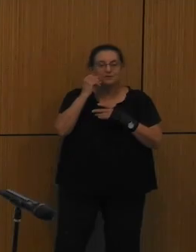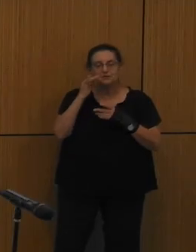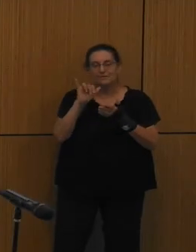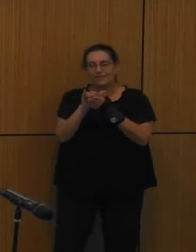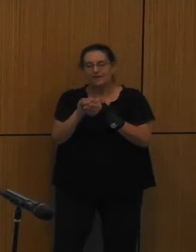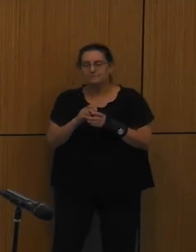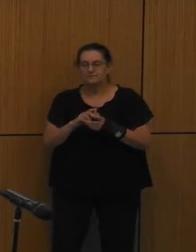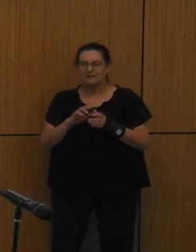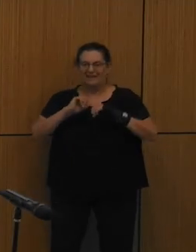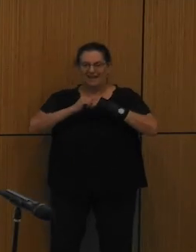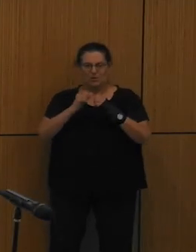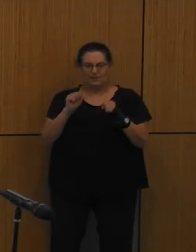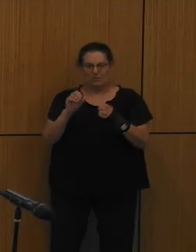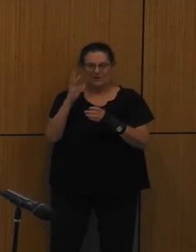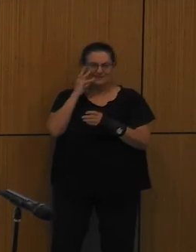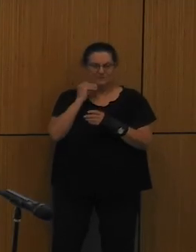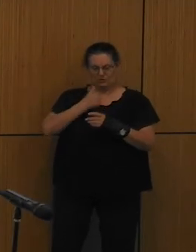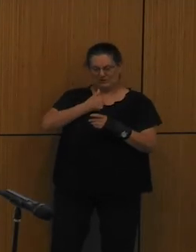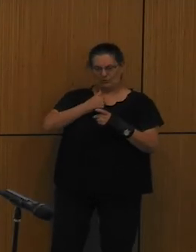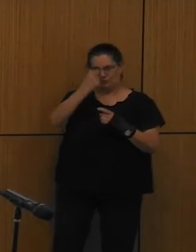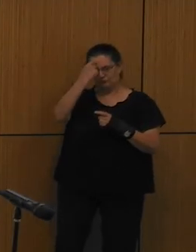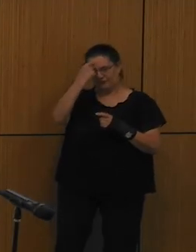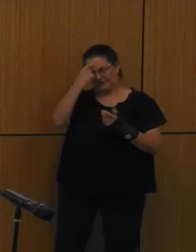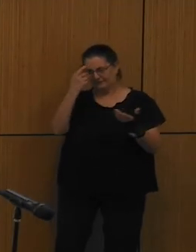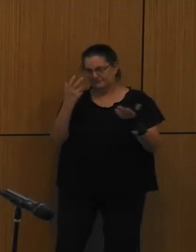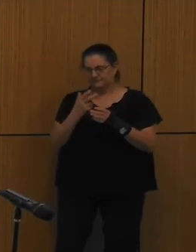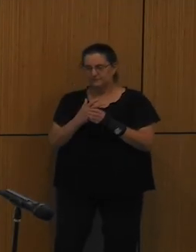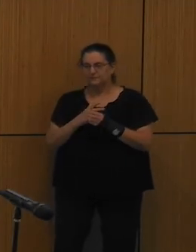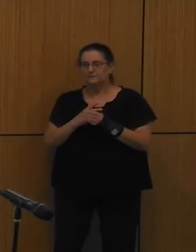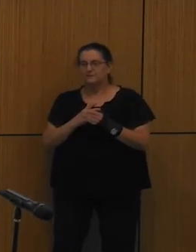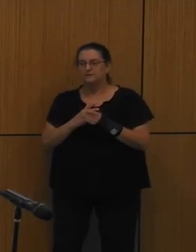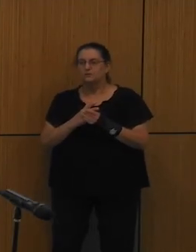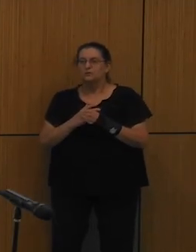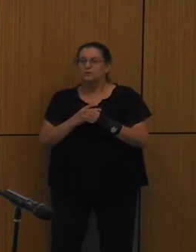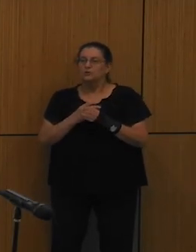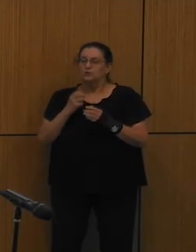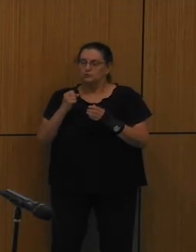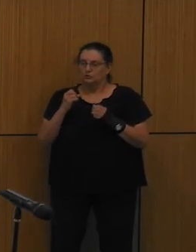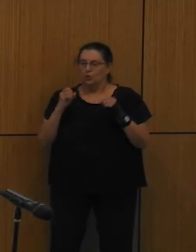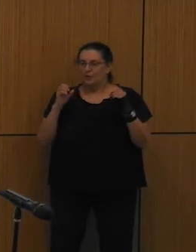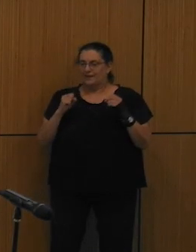How can we experience our own brains and then do a little bit of that scientific or that scientific wonder,